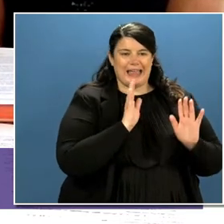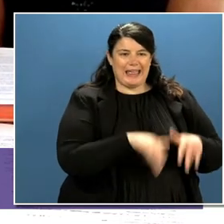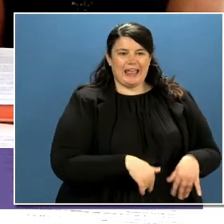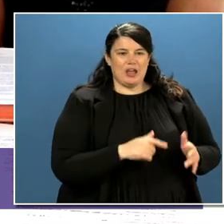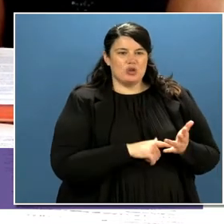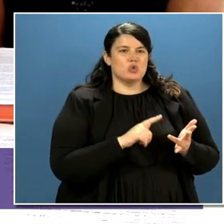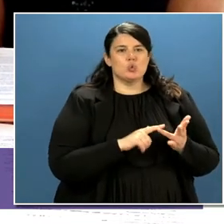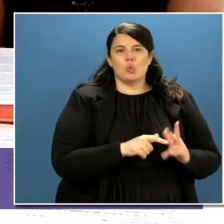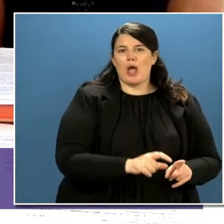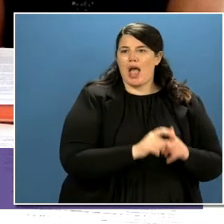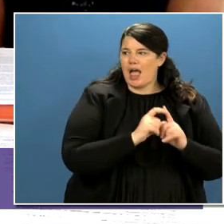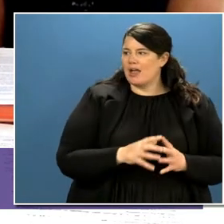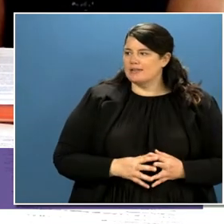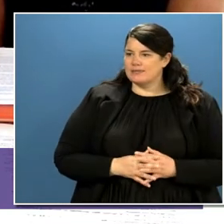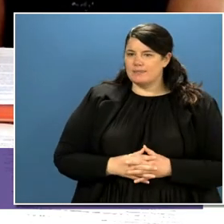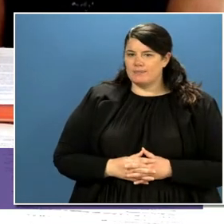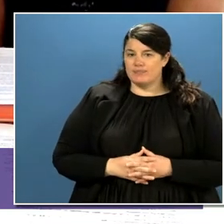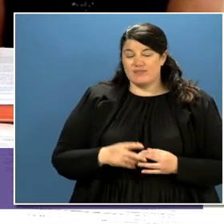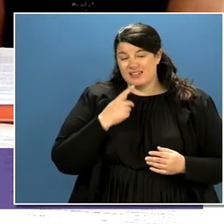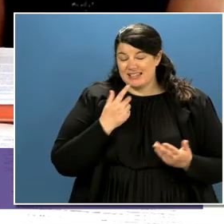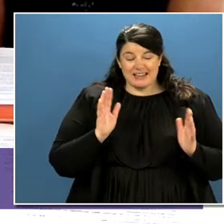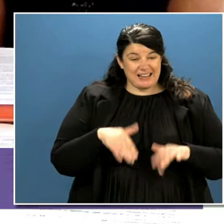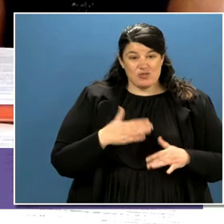And they said, a few things, one they were comfortable delivering them because